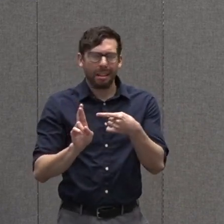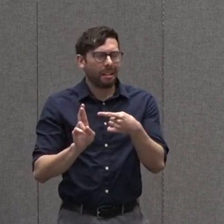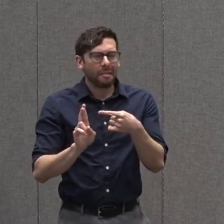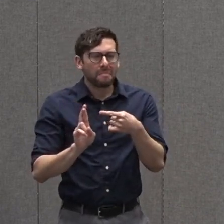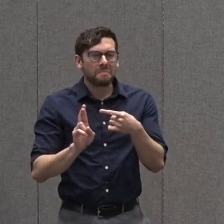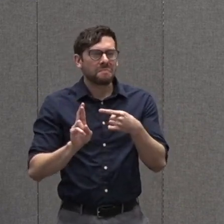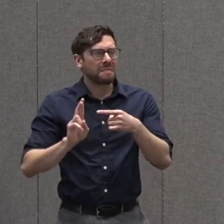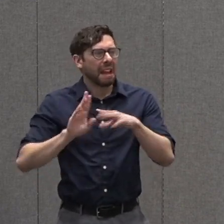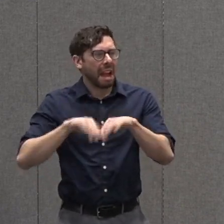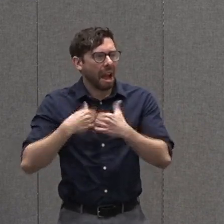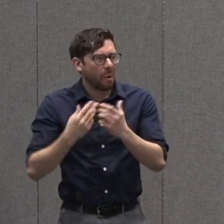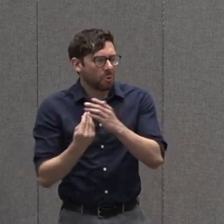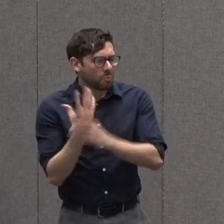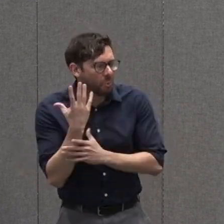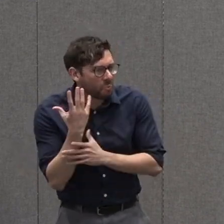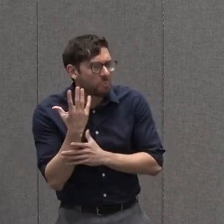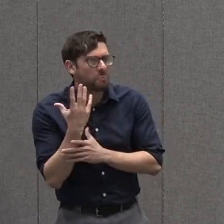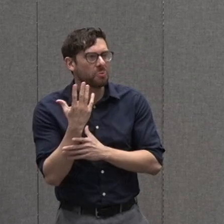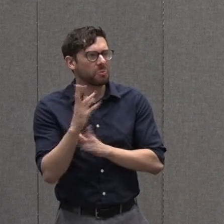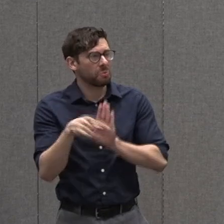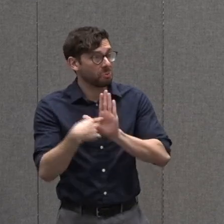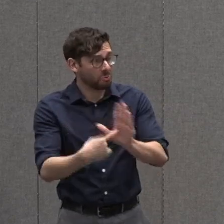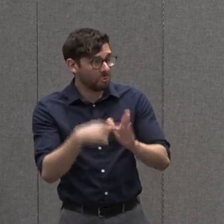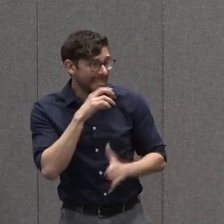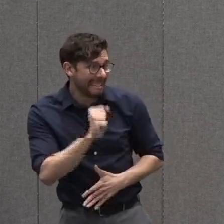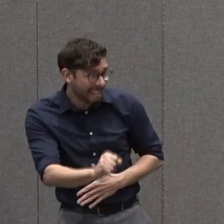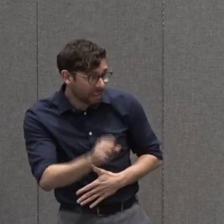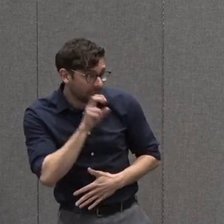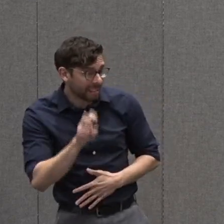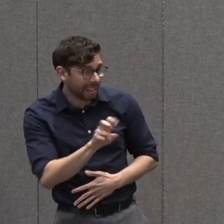Can you clear up some confusion about? I see you brought some rattles here,